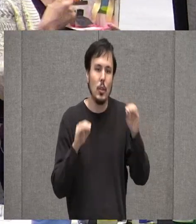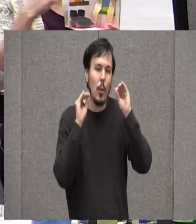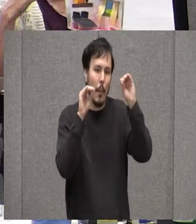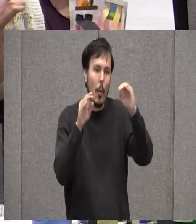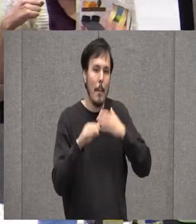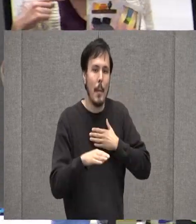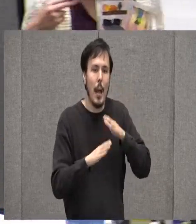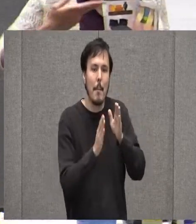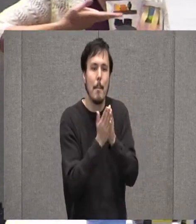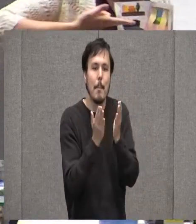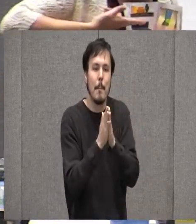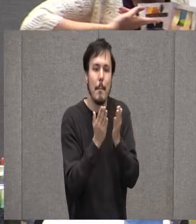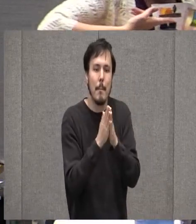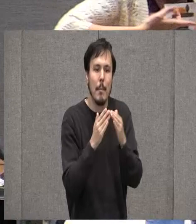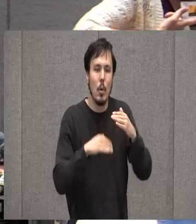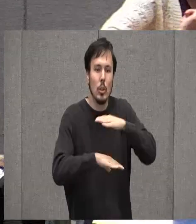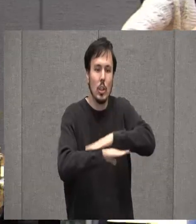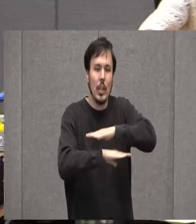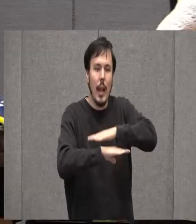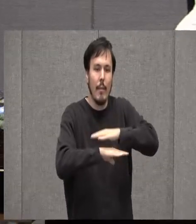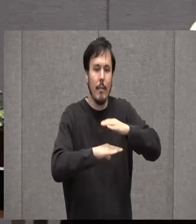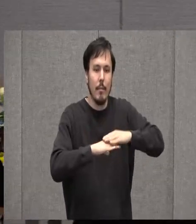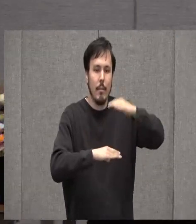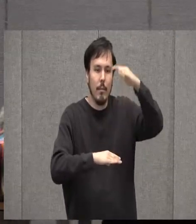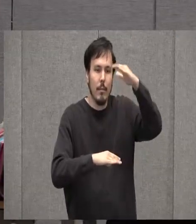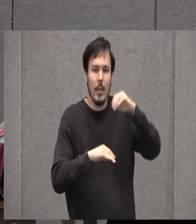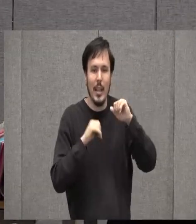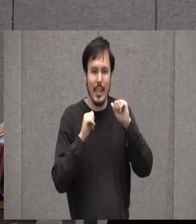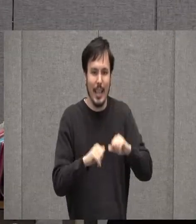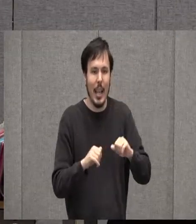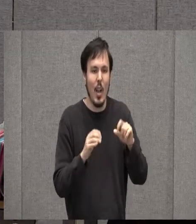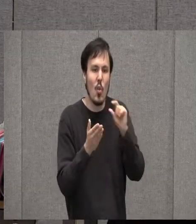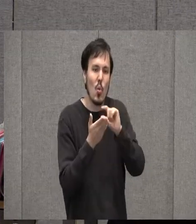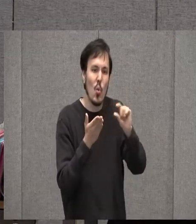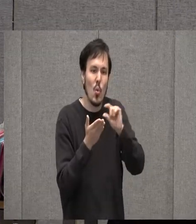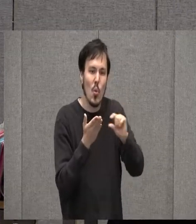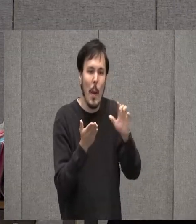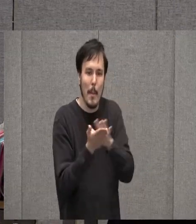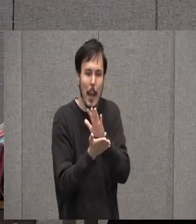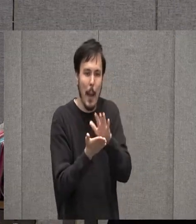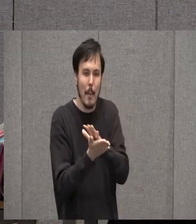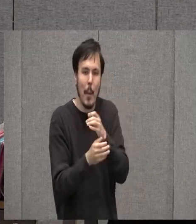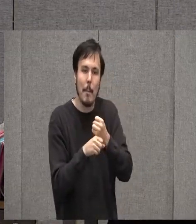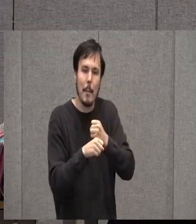Like, I could take a piece of paper and glue it this way so I had a little shelf and I could stack little treasures